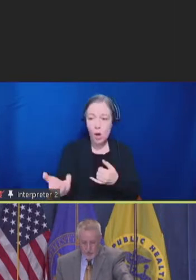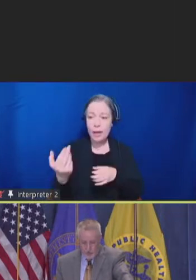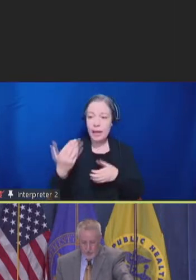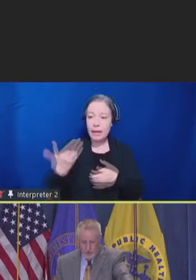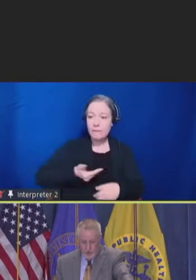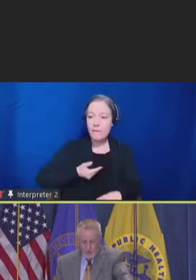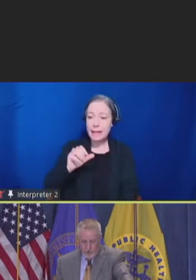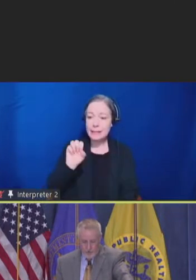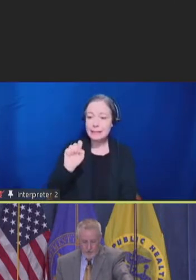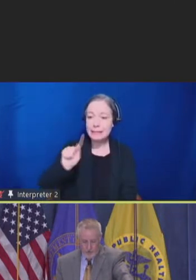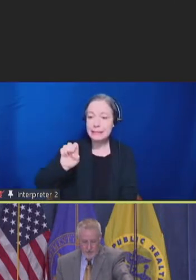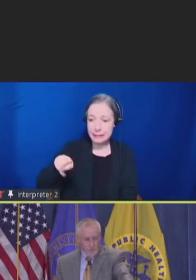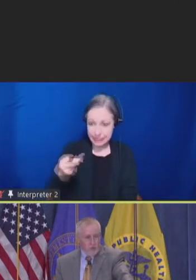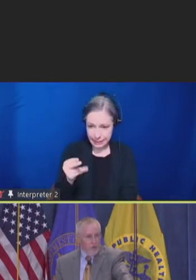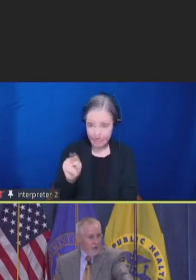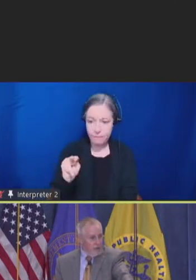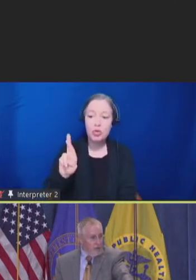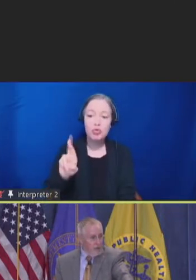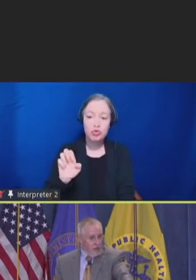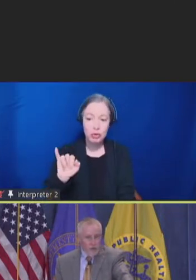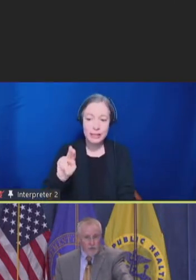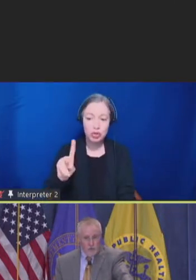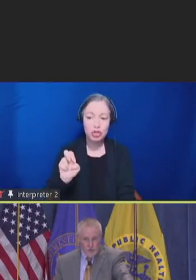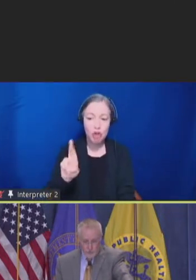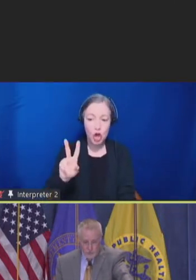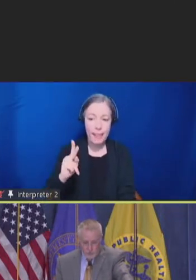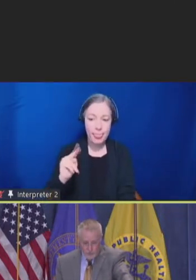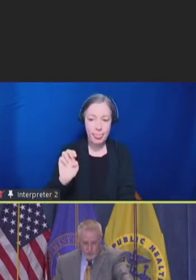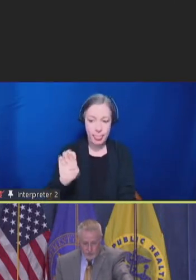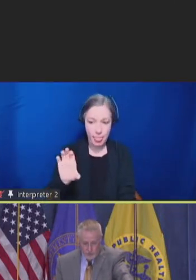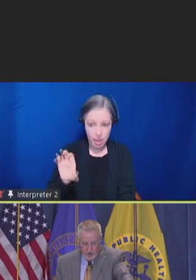of our Vaccine Safety Subcommittee to the stage.